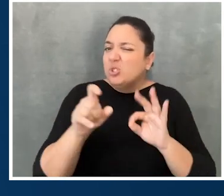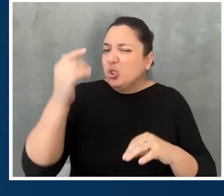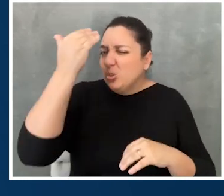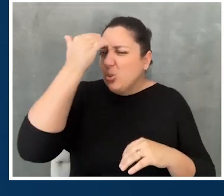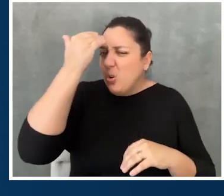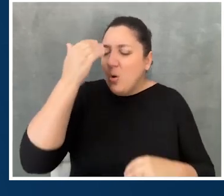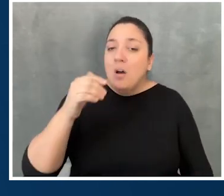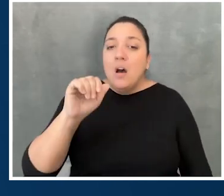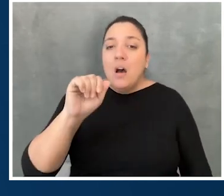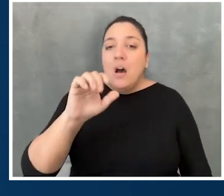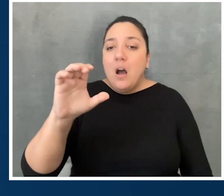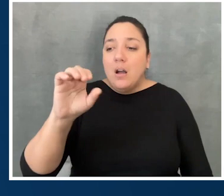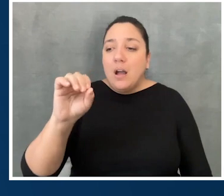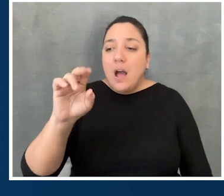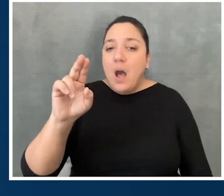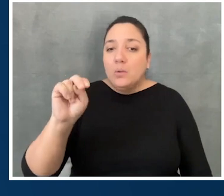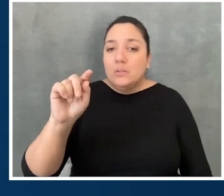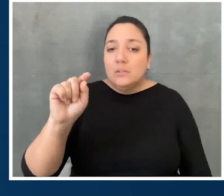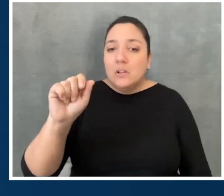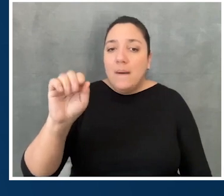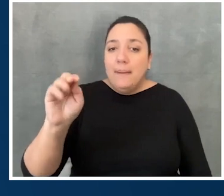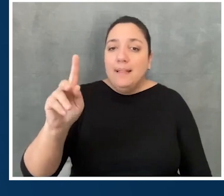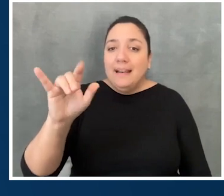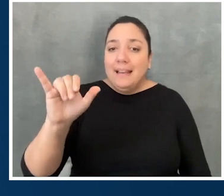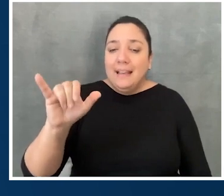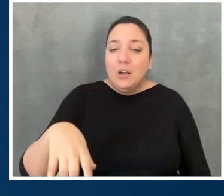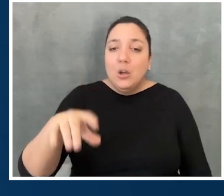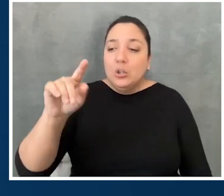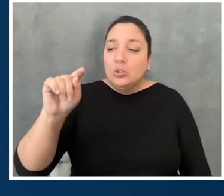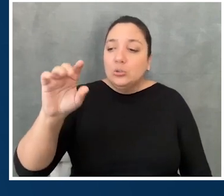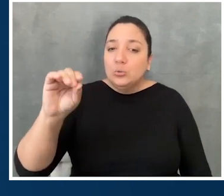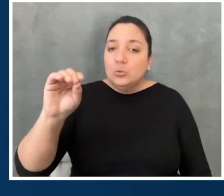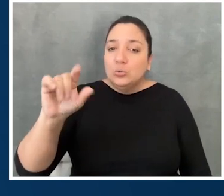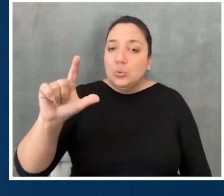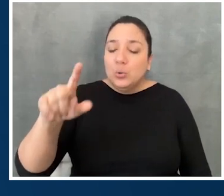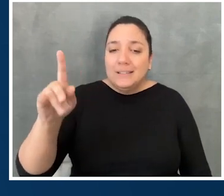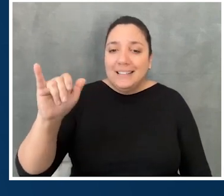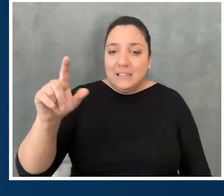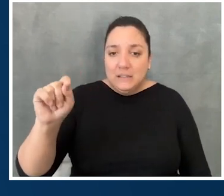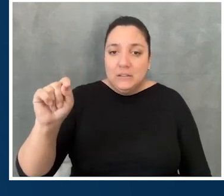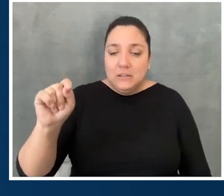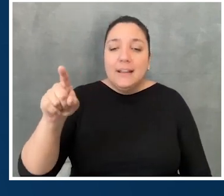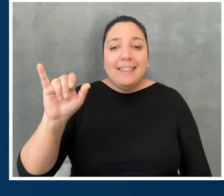the Accountability Toolkit, which teaches people